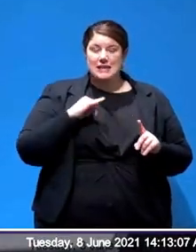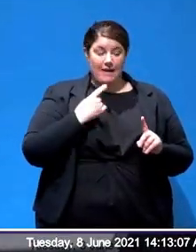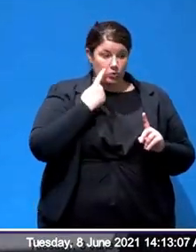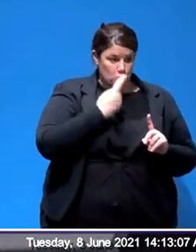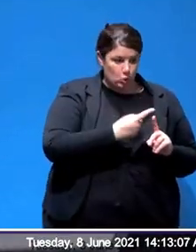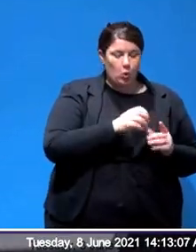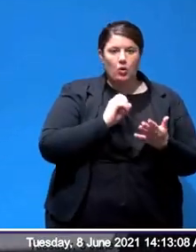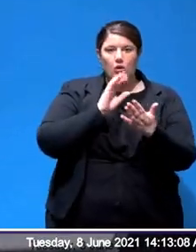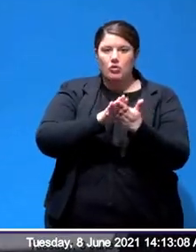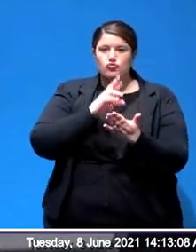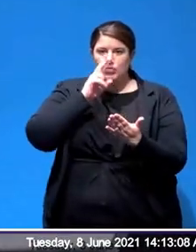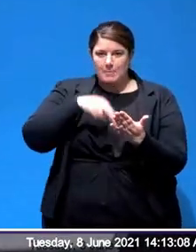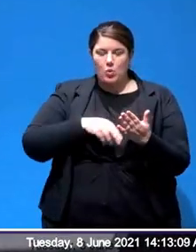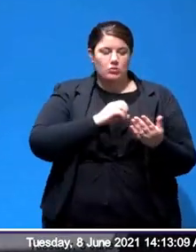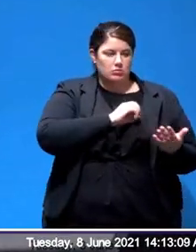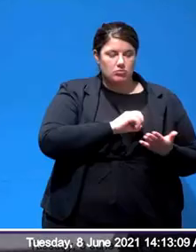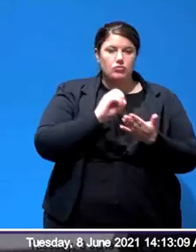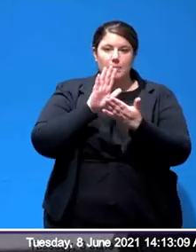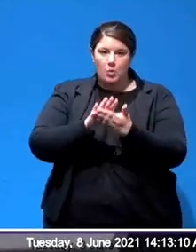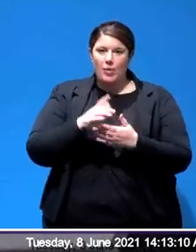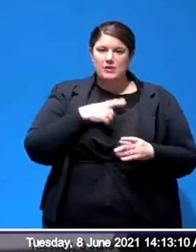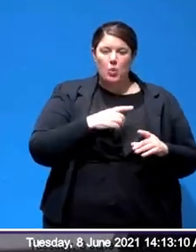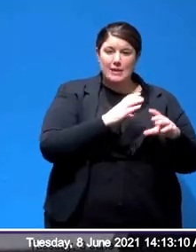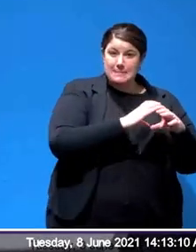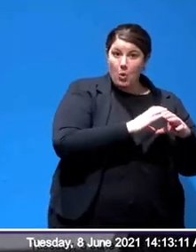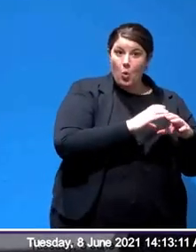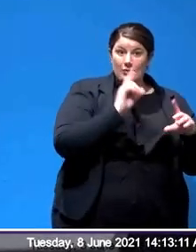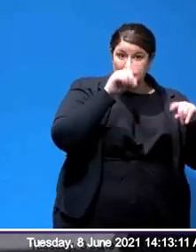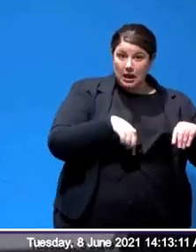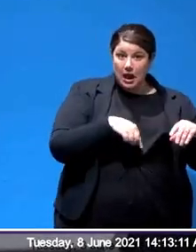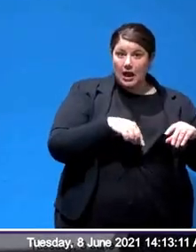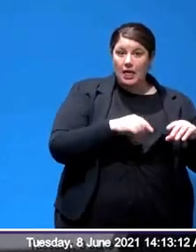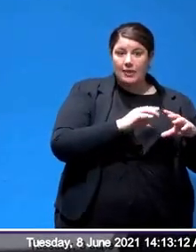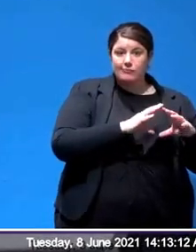So I think that's why it's changed from one small bruise to medium "sixe"